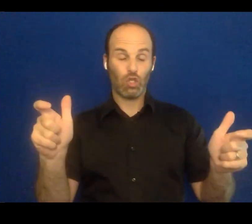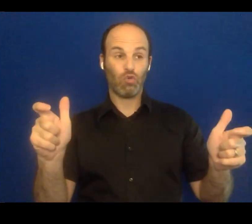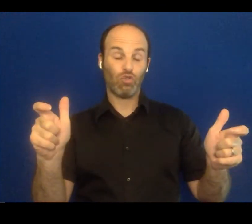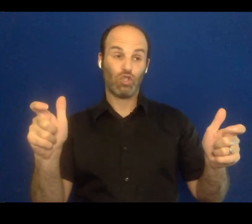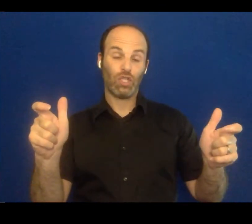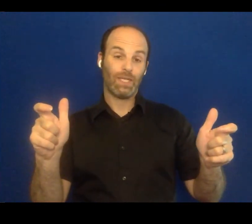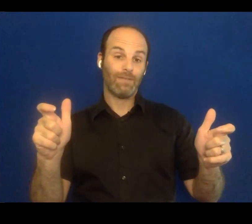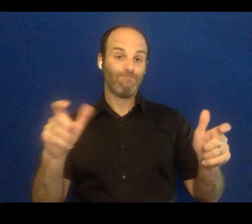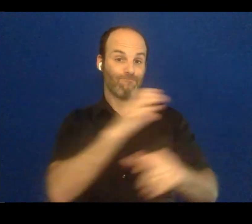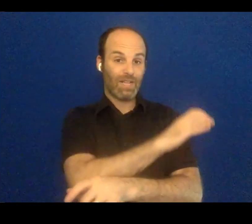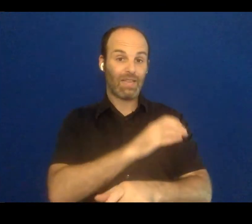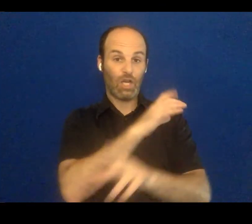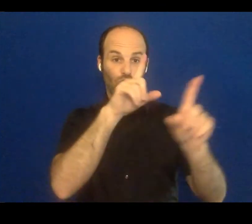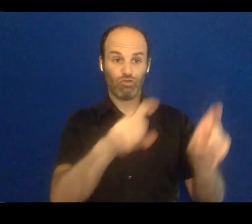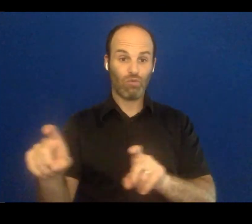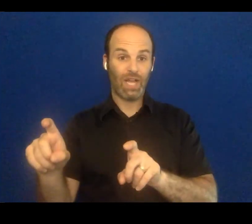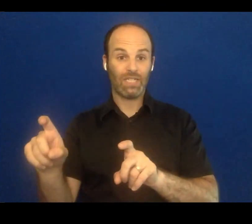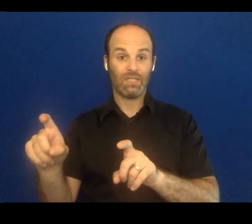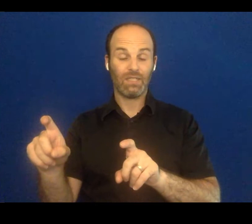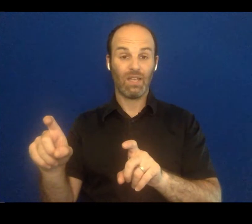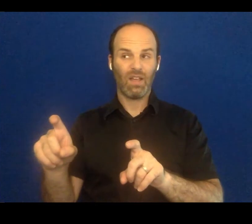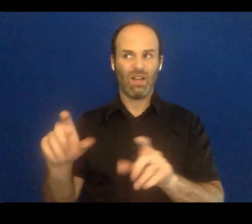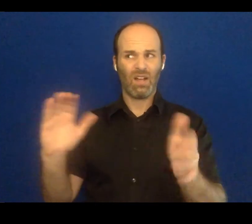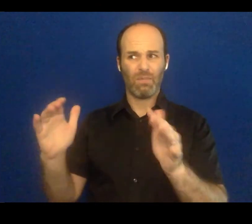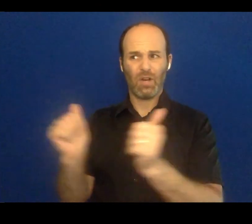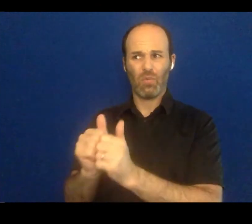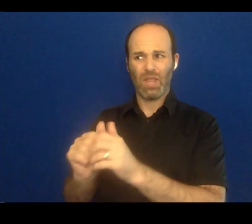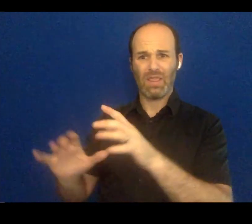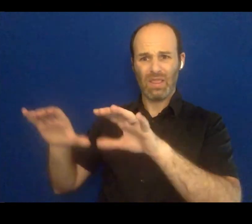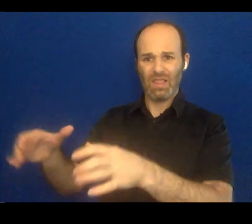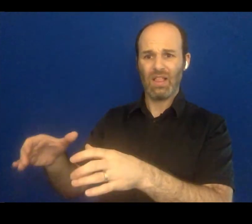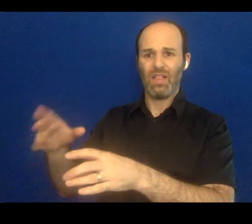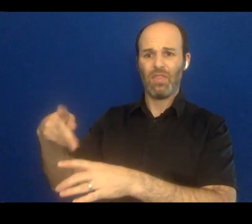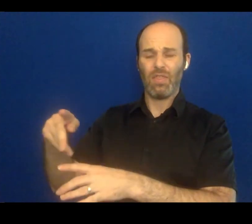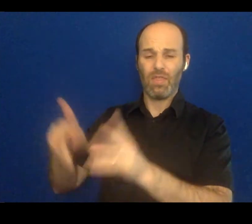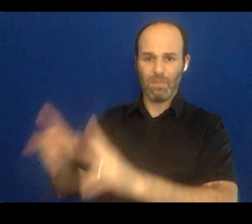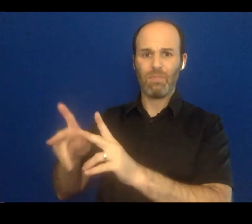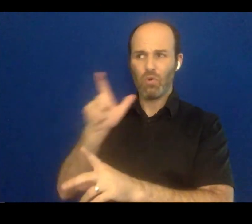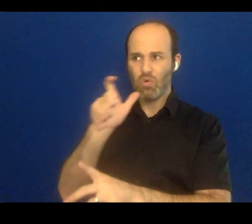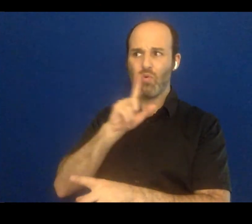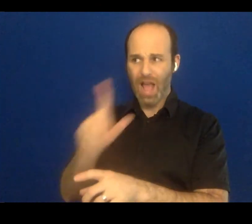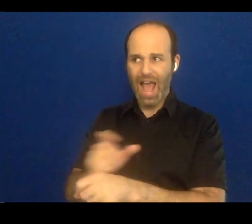THE CLINICAL TRIALS VERSUS THE POPULATION THAT ACTUALLY WOULD BE RECEIVING THE KIND OF TREATMENT THAT THE TRIAL IS